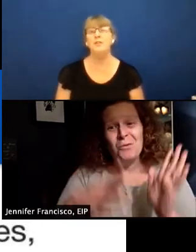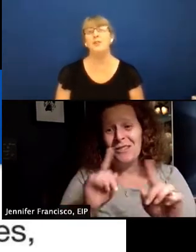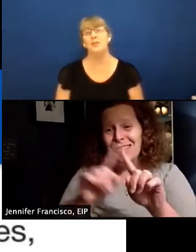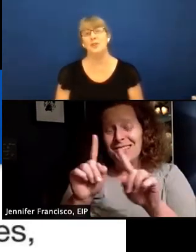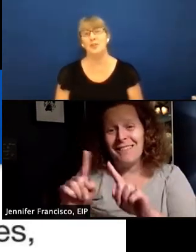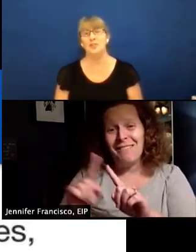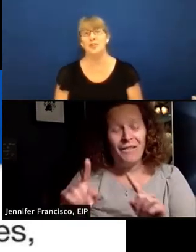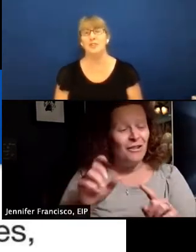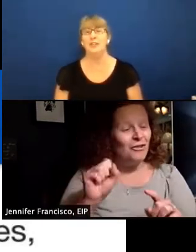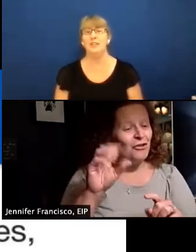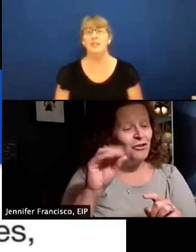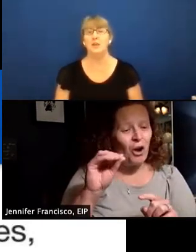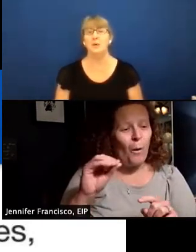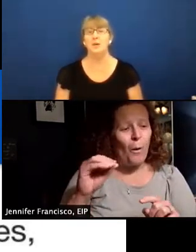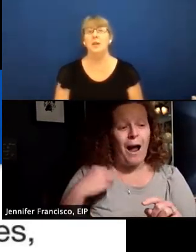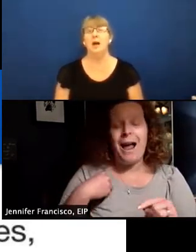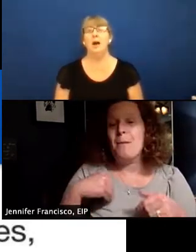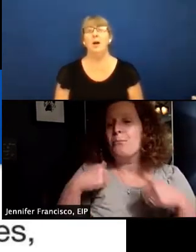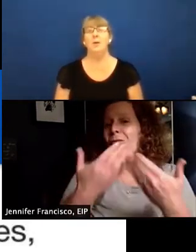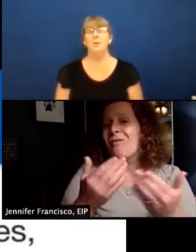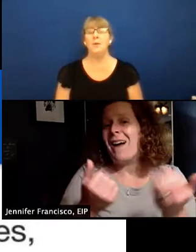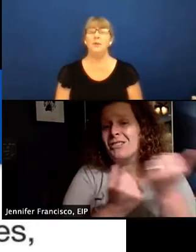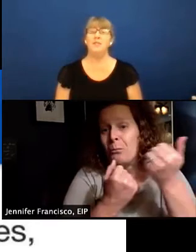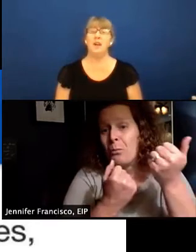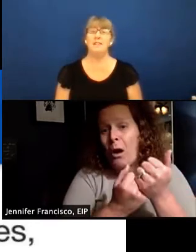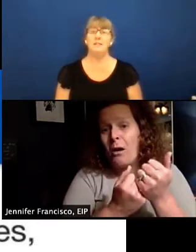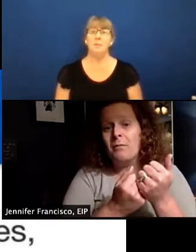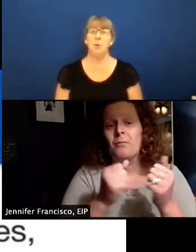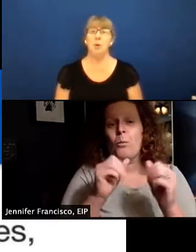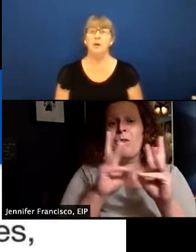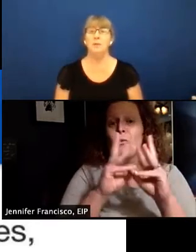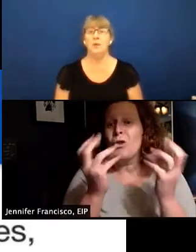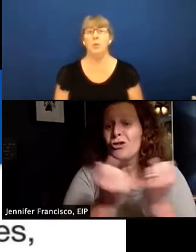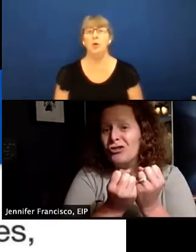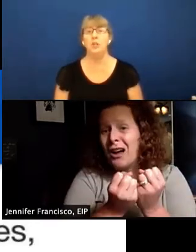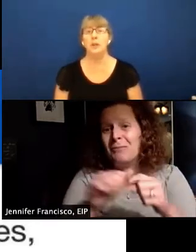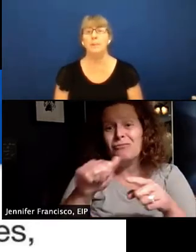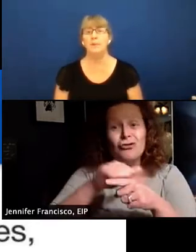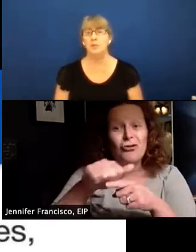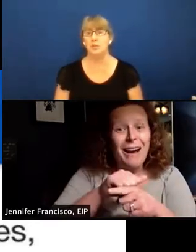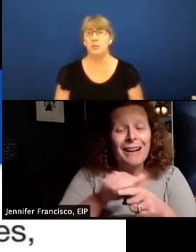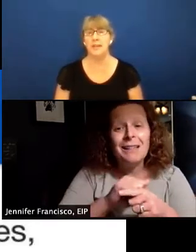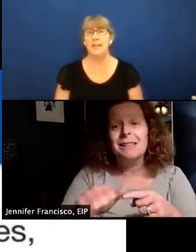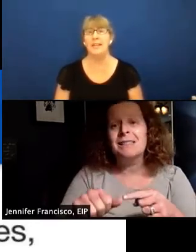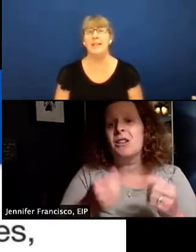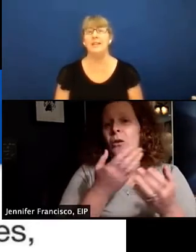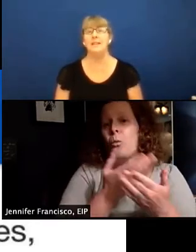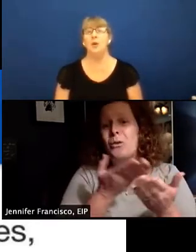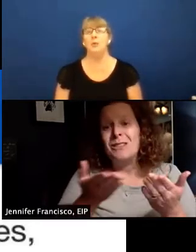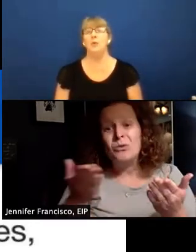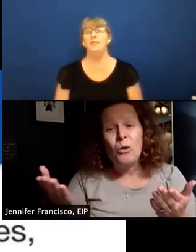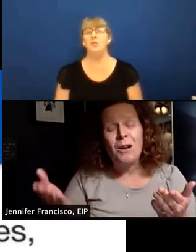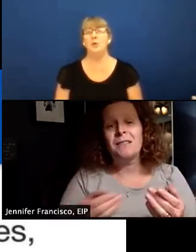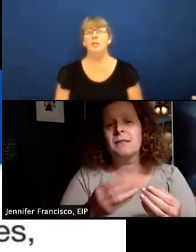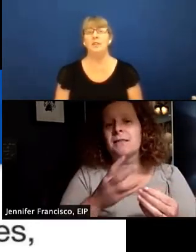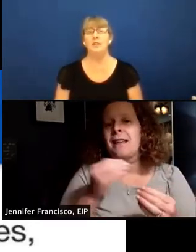The students are different so we provide support with workshops and training resources